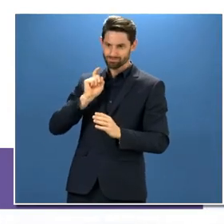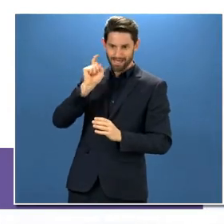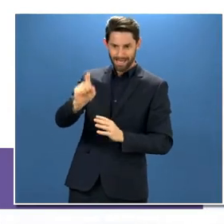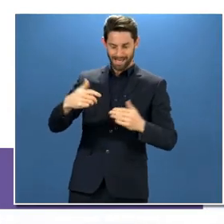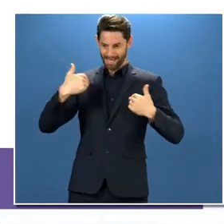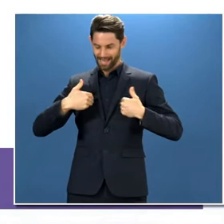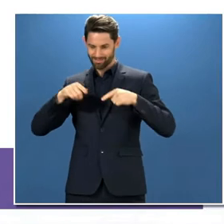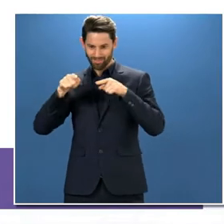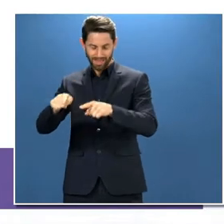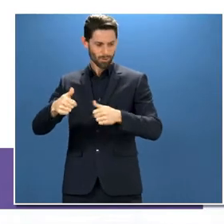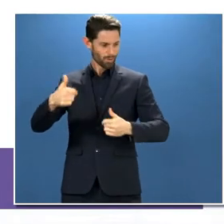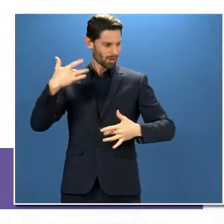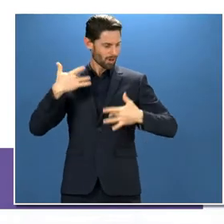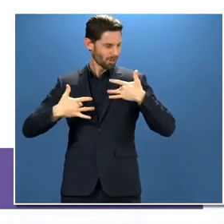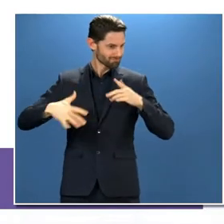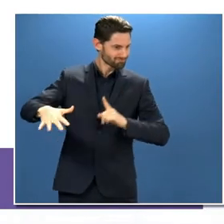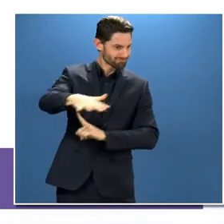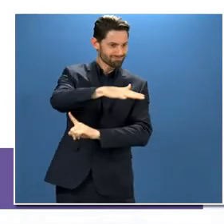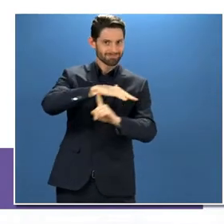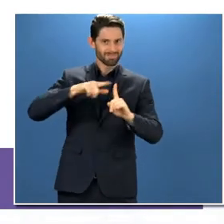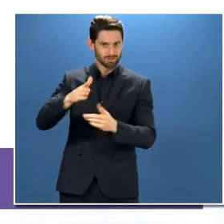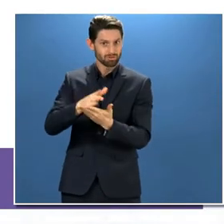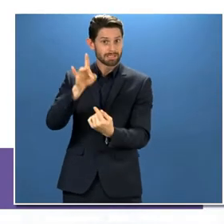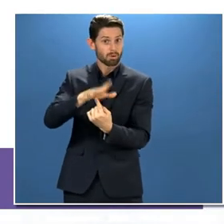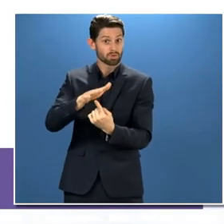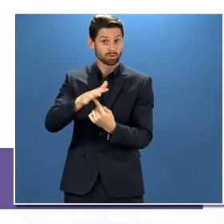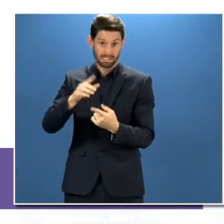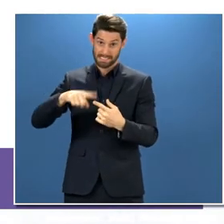So, for example, in my case, once I know where I'm living, I can obtain the